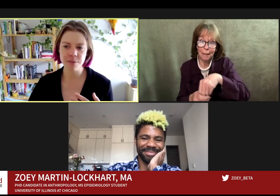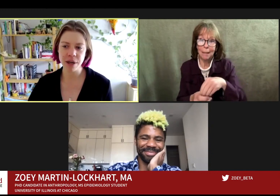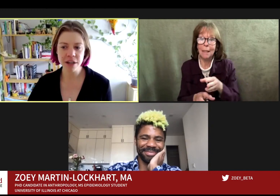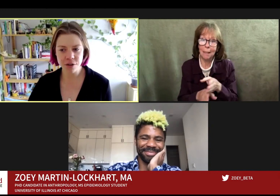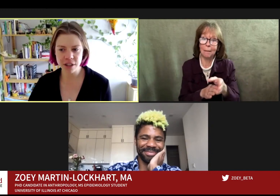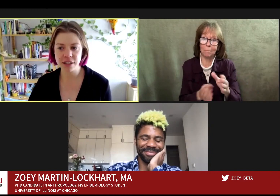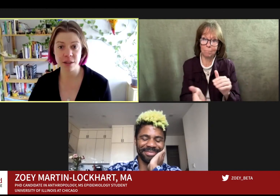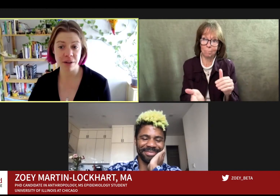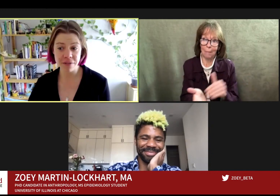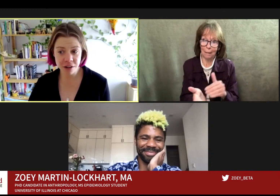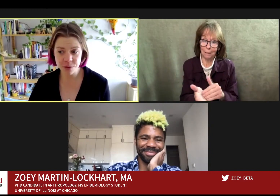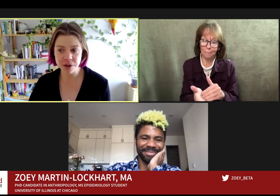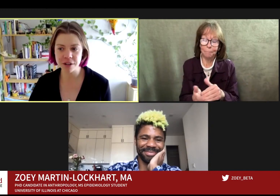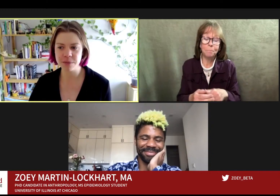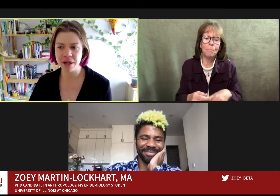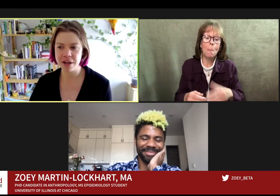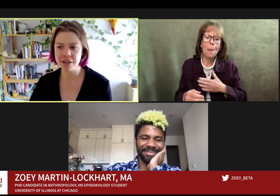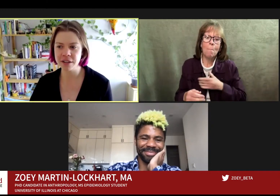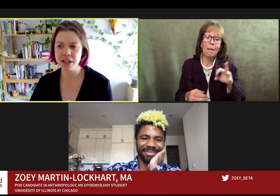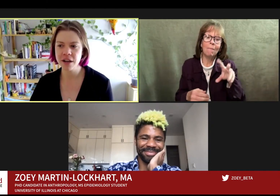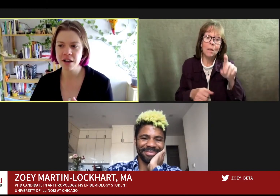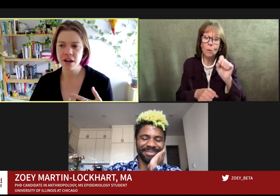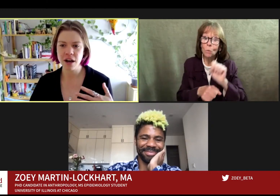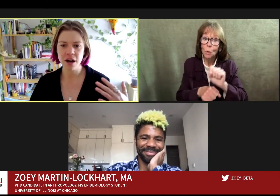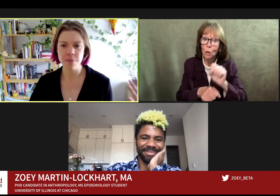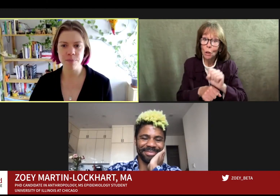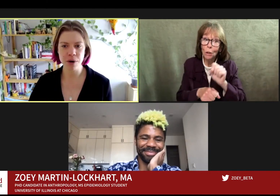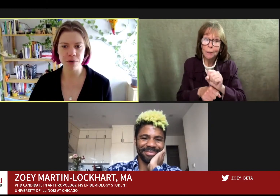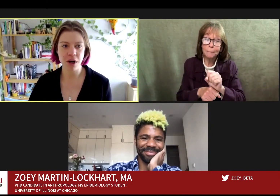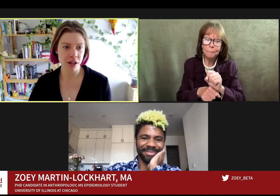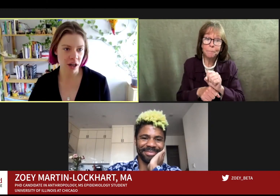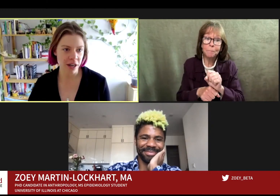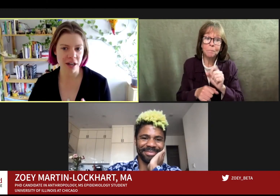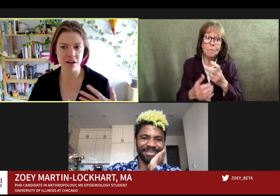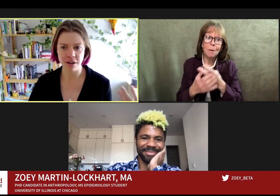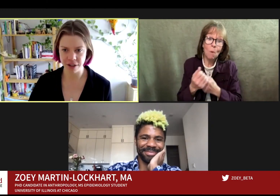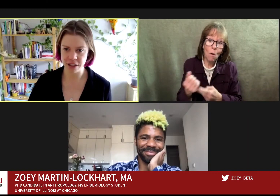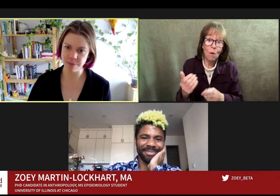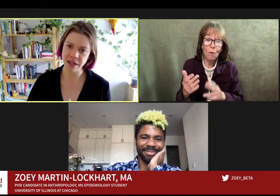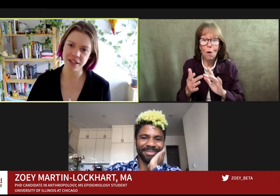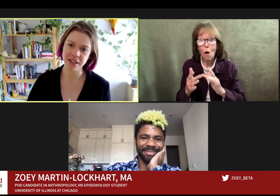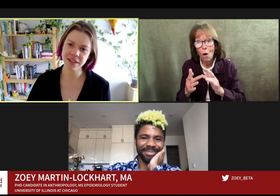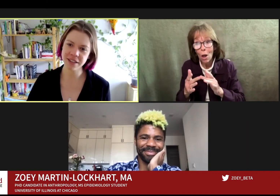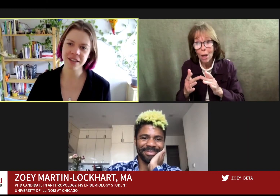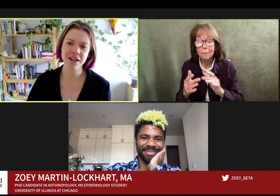And my interest and my field work spans both online and offline spaces.